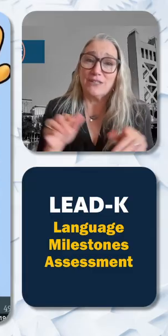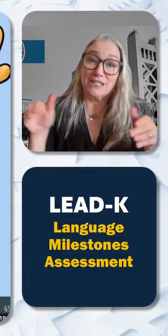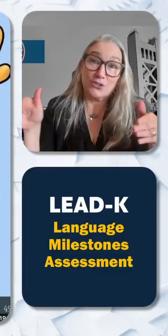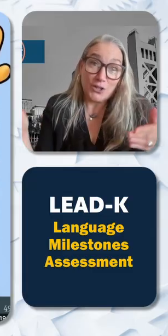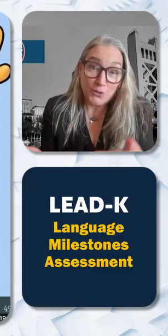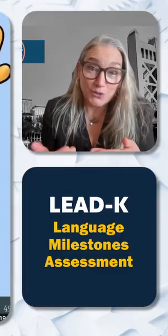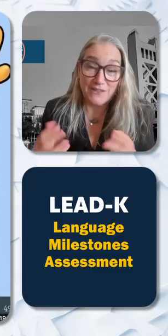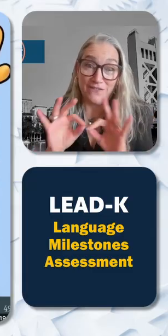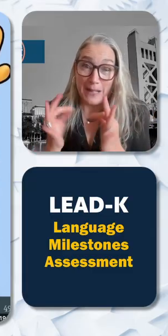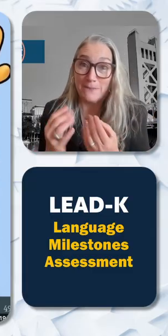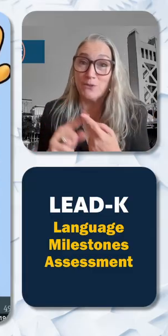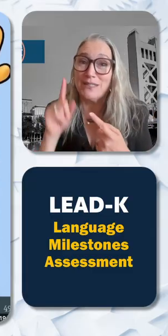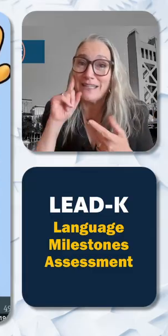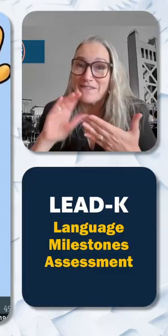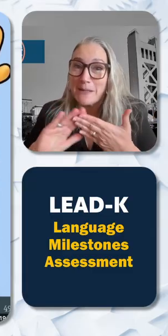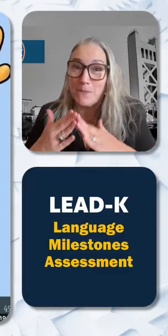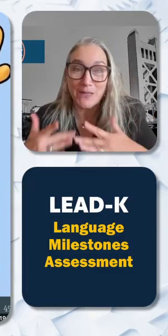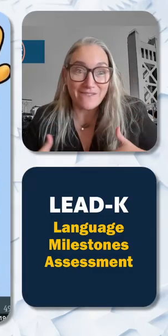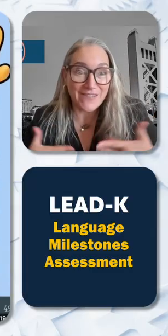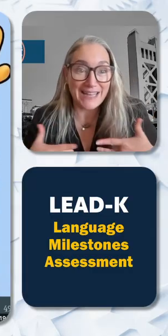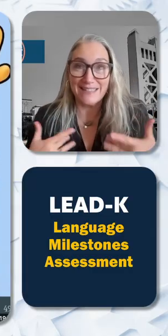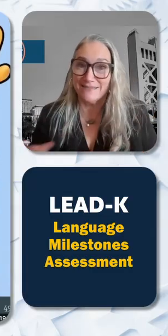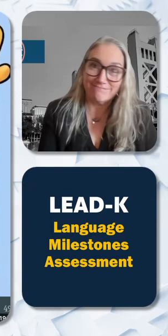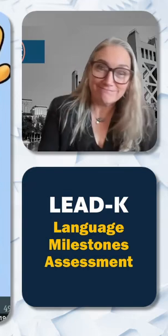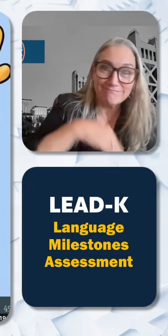If deaf leaders can, my child can too.